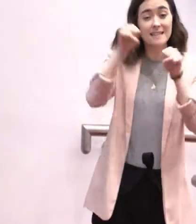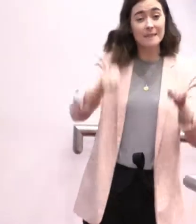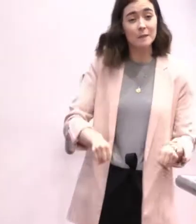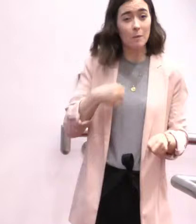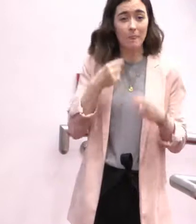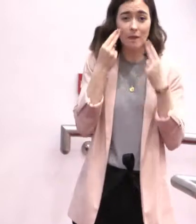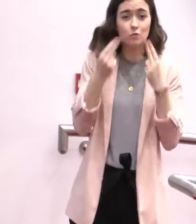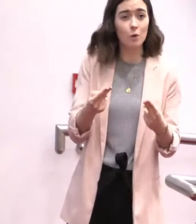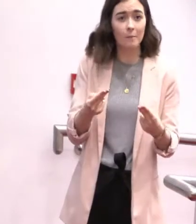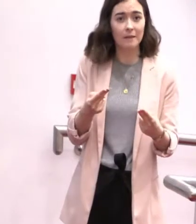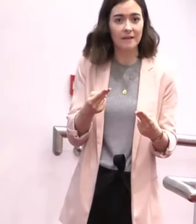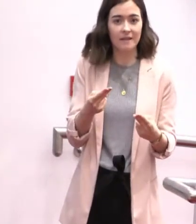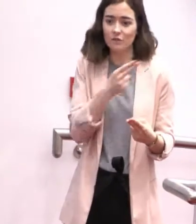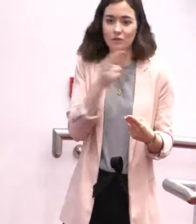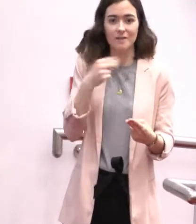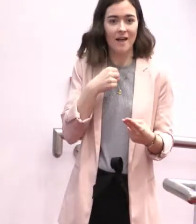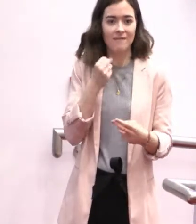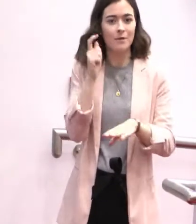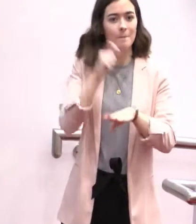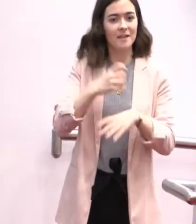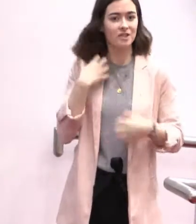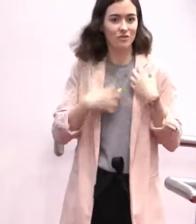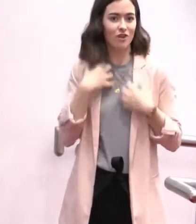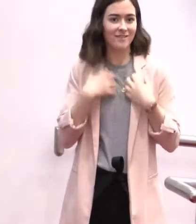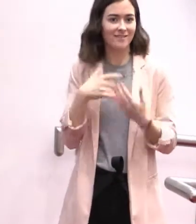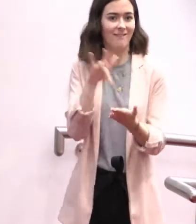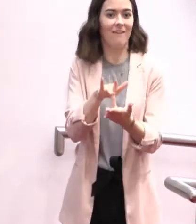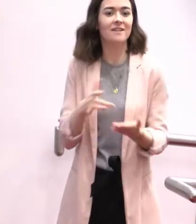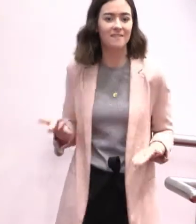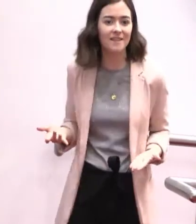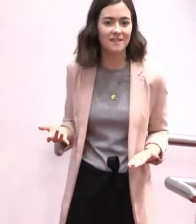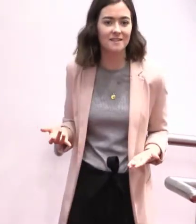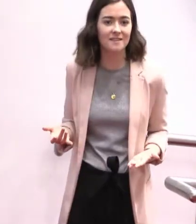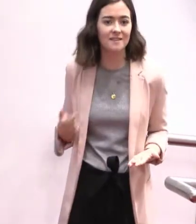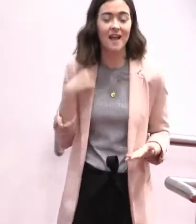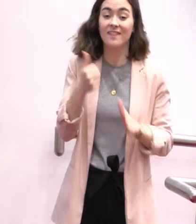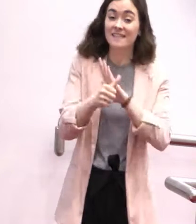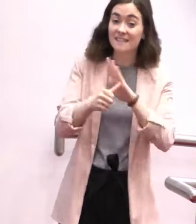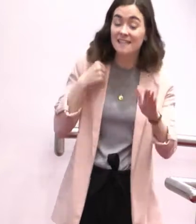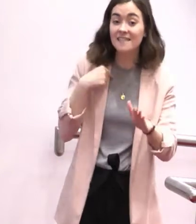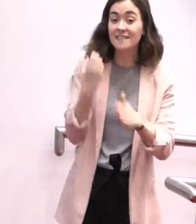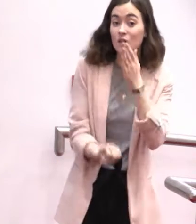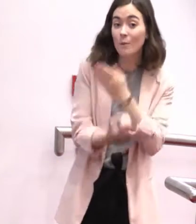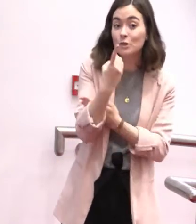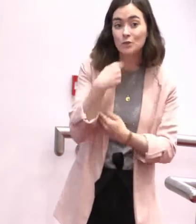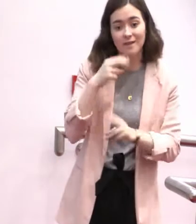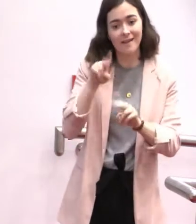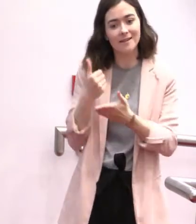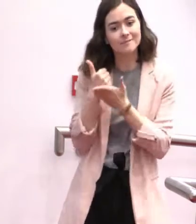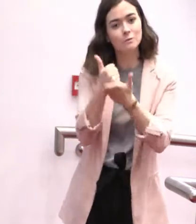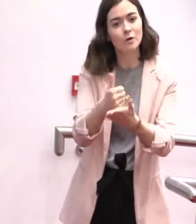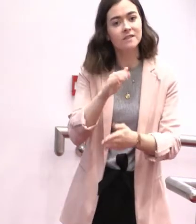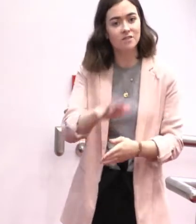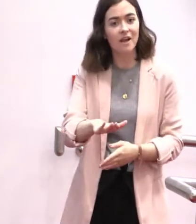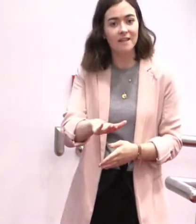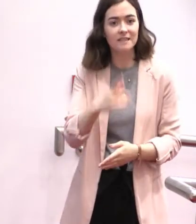has your best interests at heart, a lack of opportunities, in one way or another,